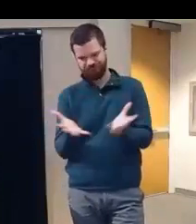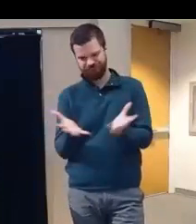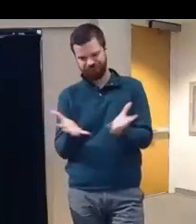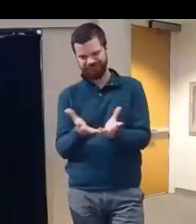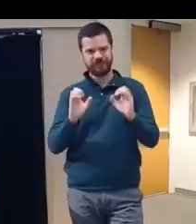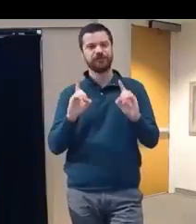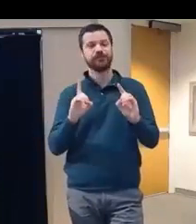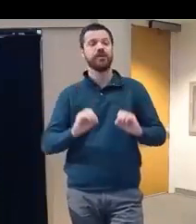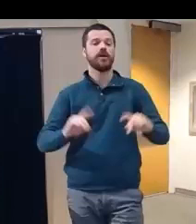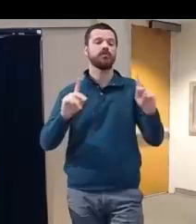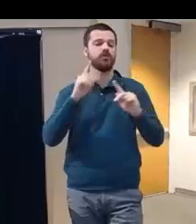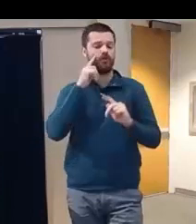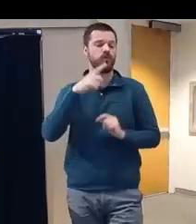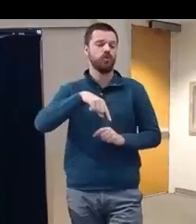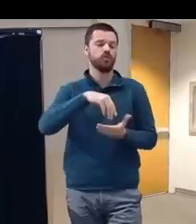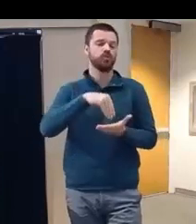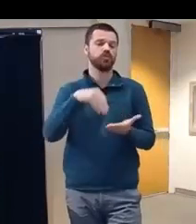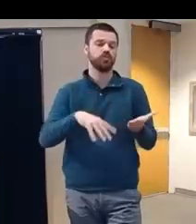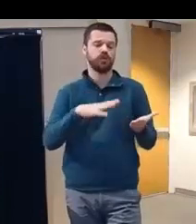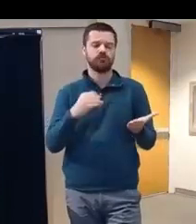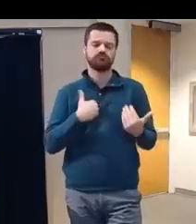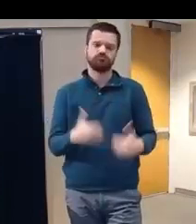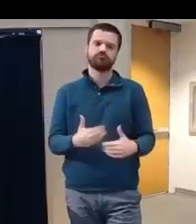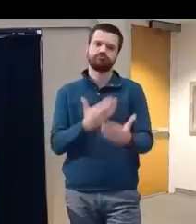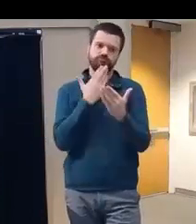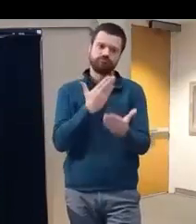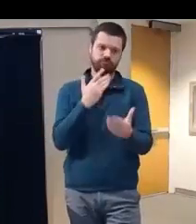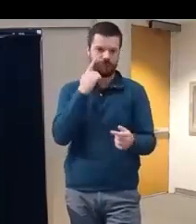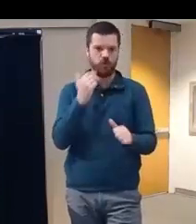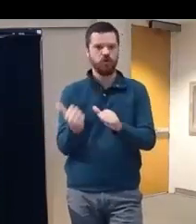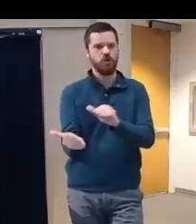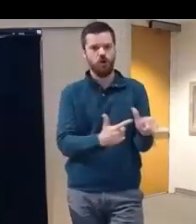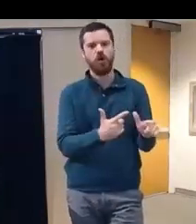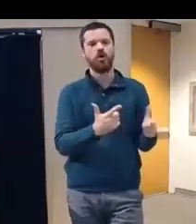for our students and I am forever grateful for for all uh the members of our Village